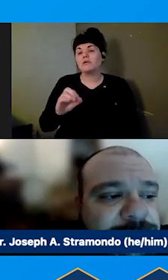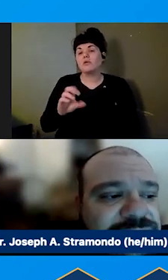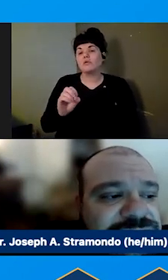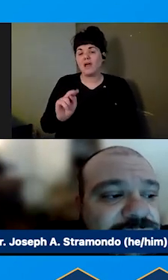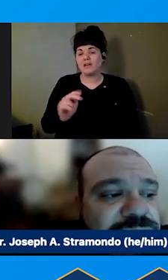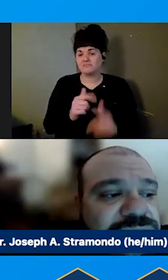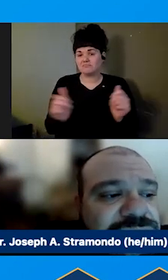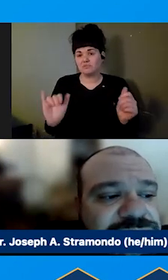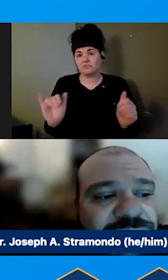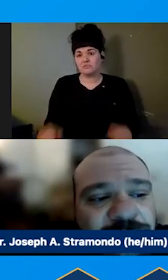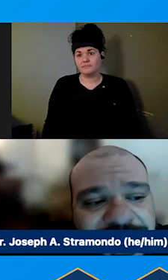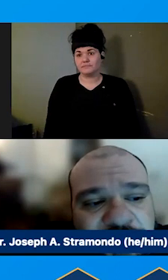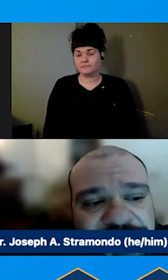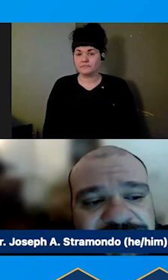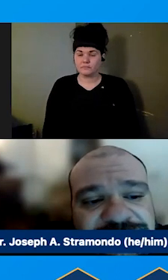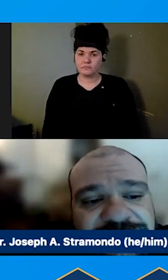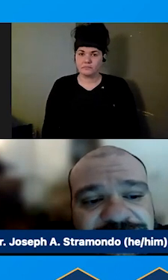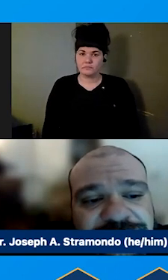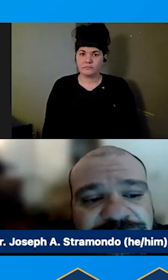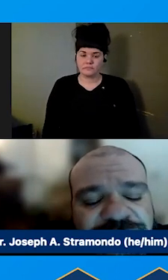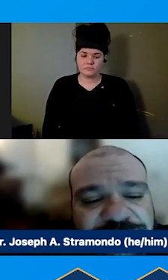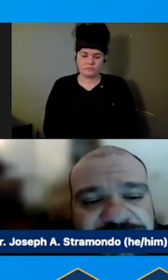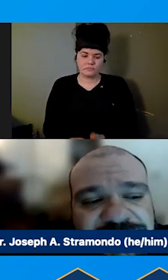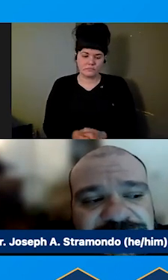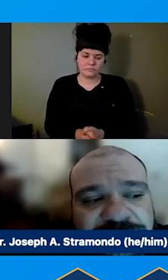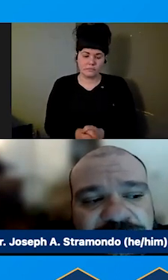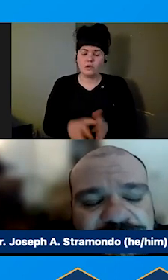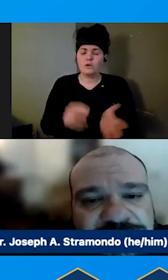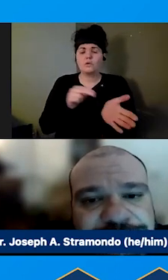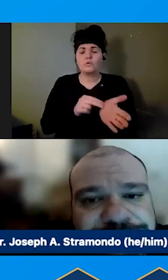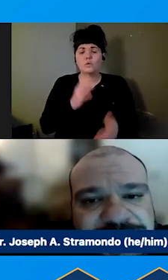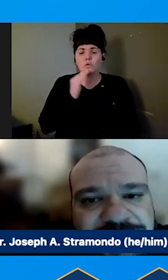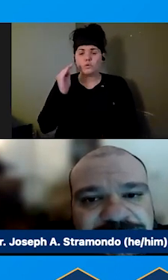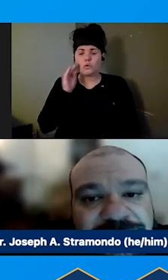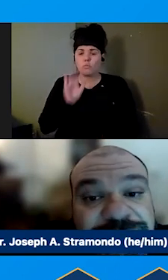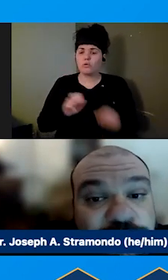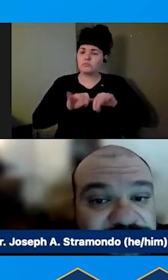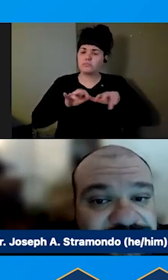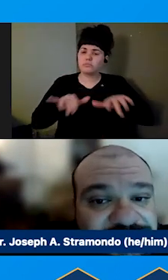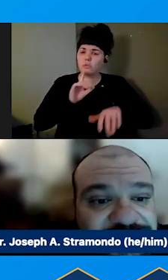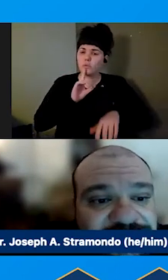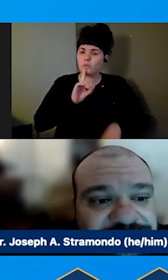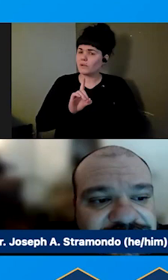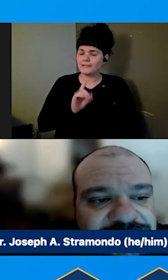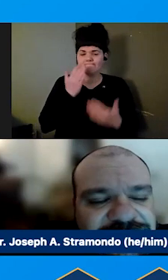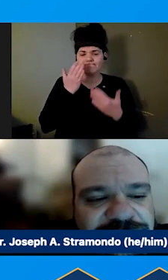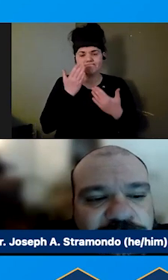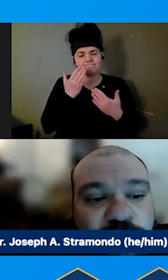and so forth. And so nursing home outbreaks really were